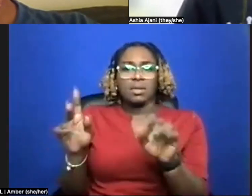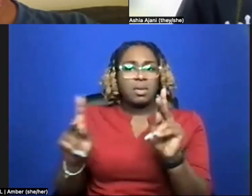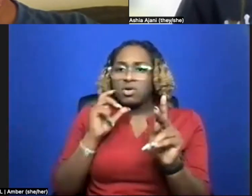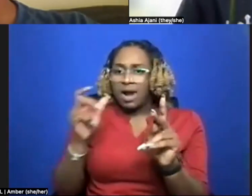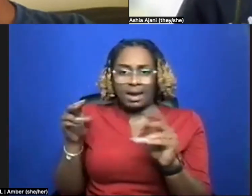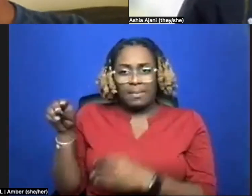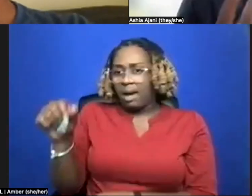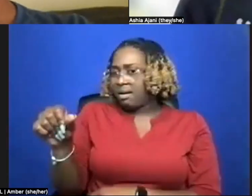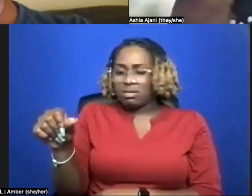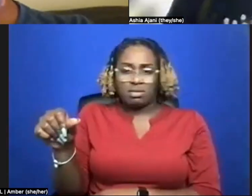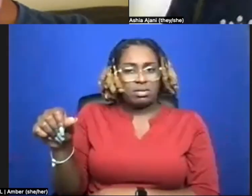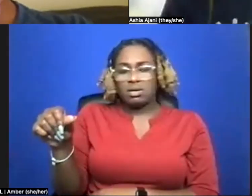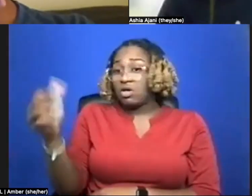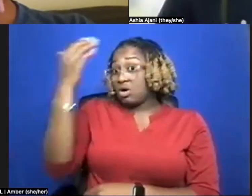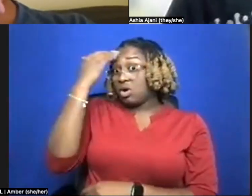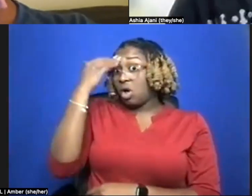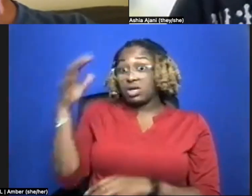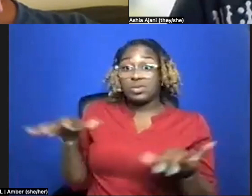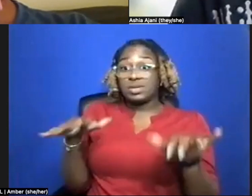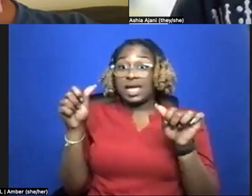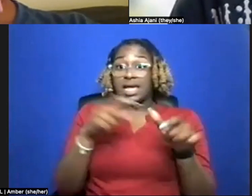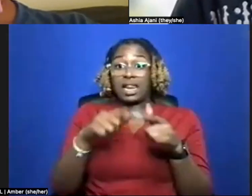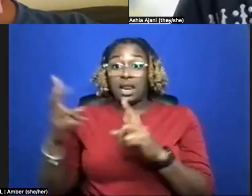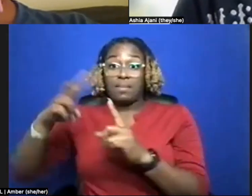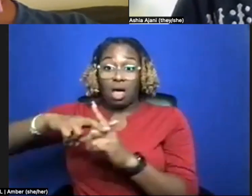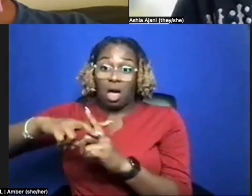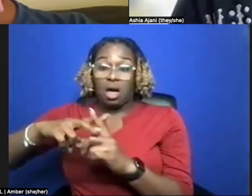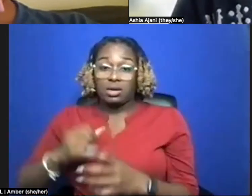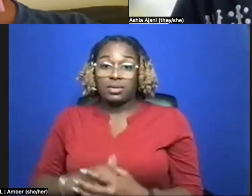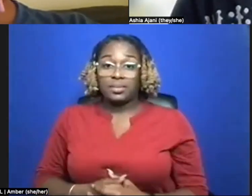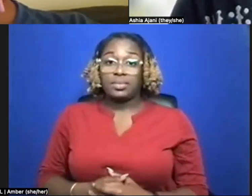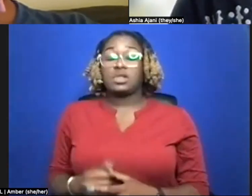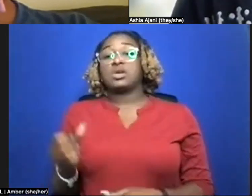the knowledge is just being taken and then applied. And so I was thinking about, like,